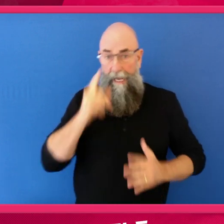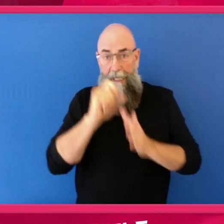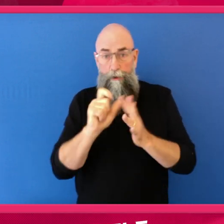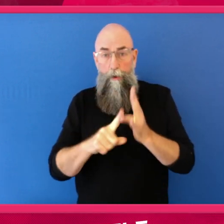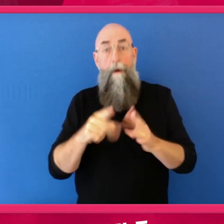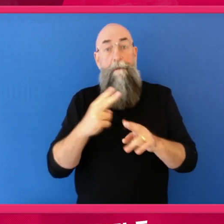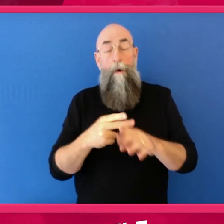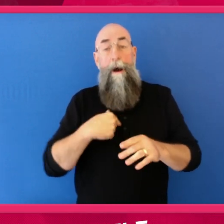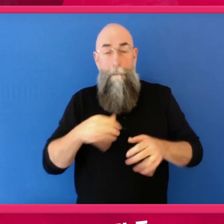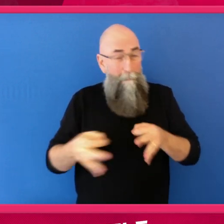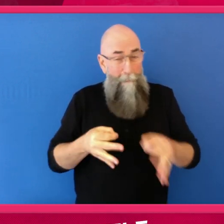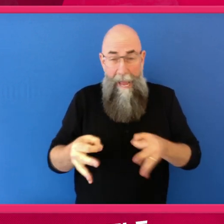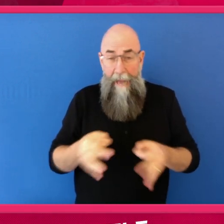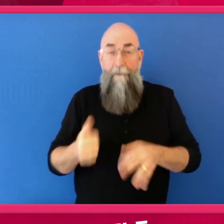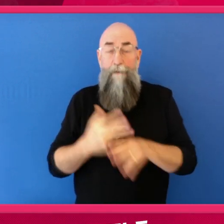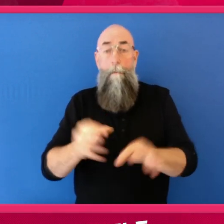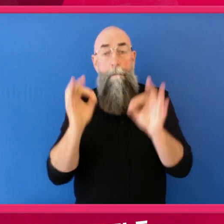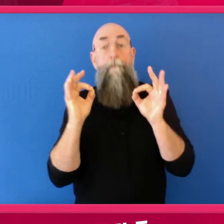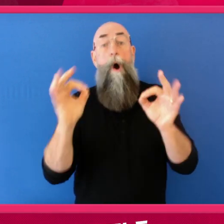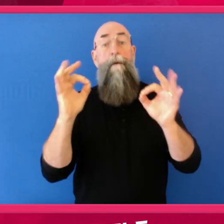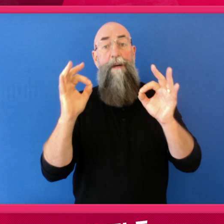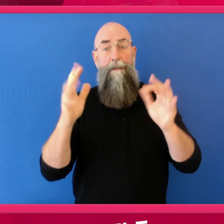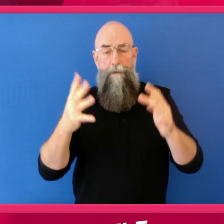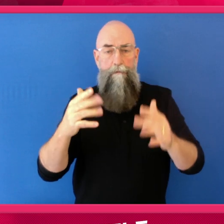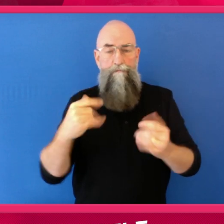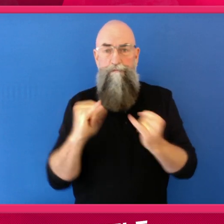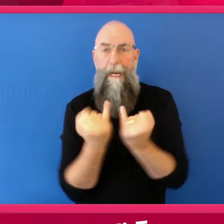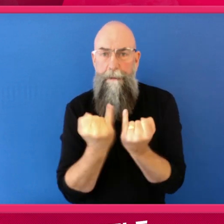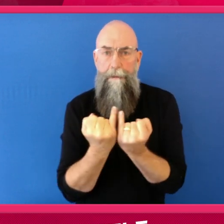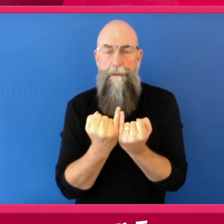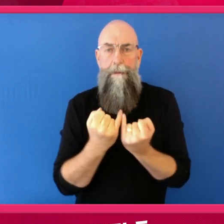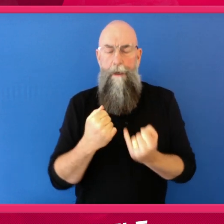so much effort back home and training into doing the perfect race instead of just swimming